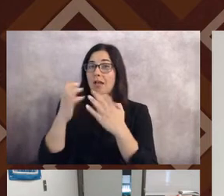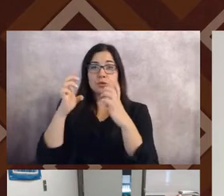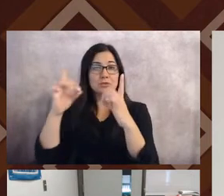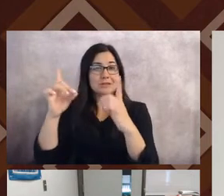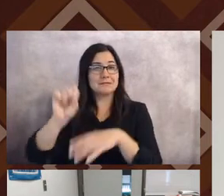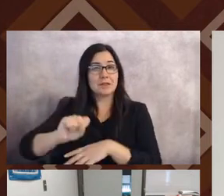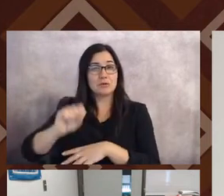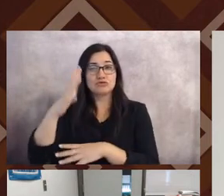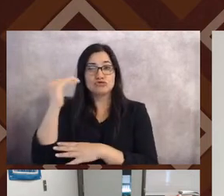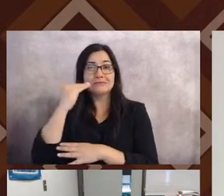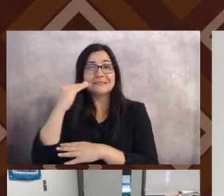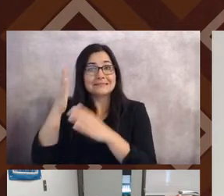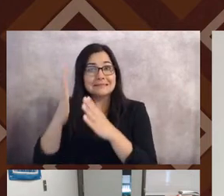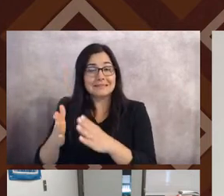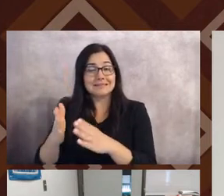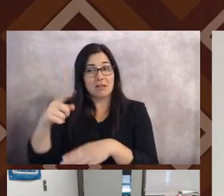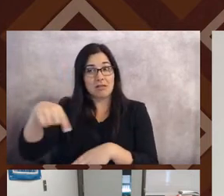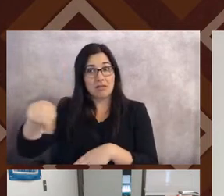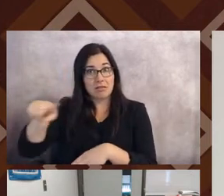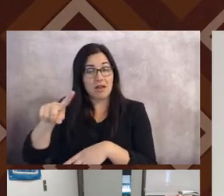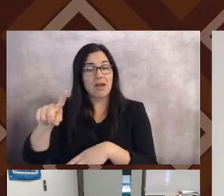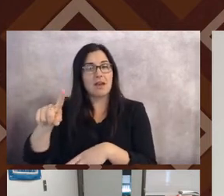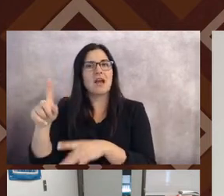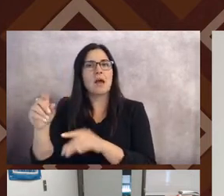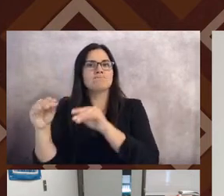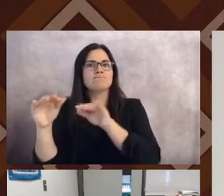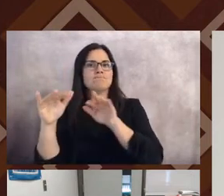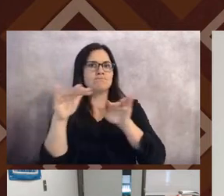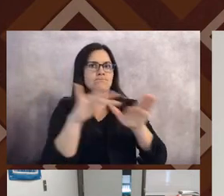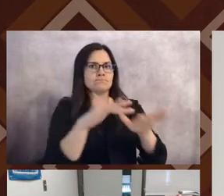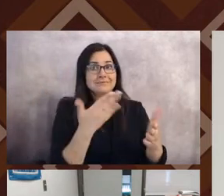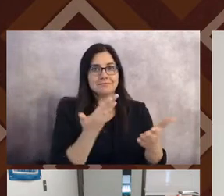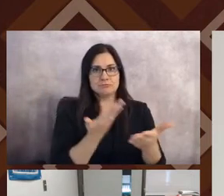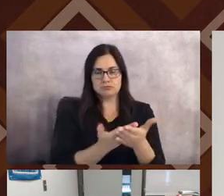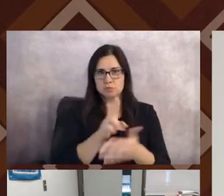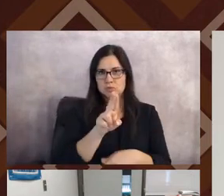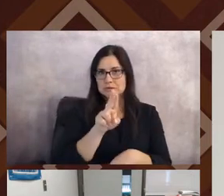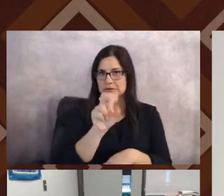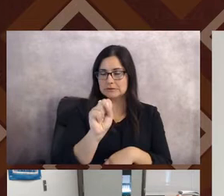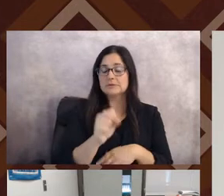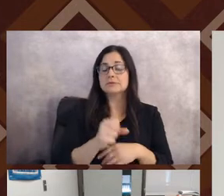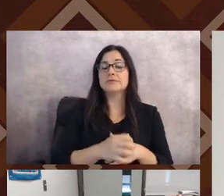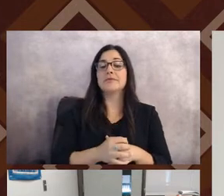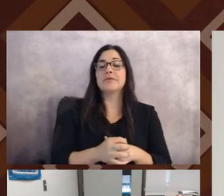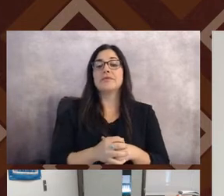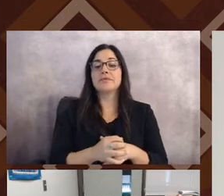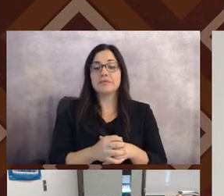migrating to the United States and will put everything they had